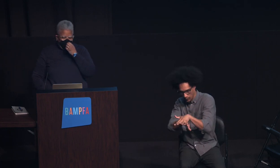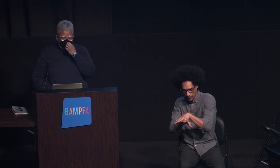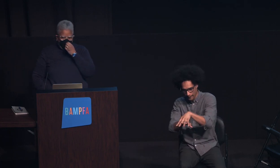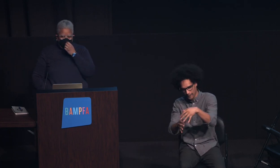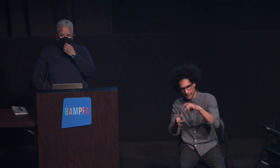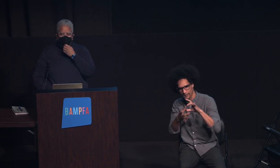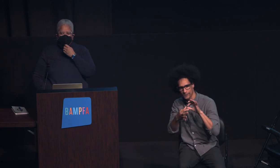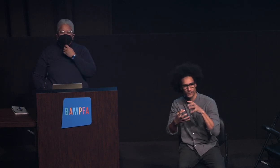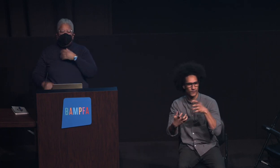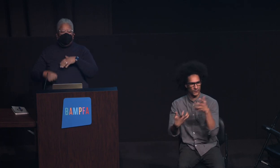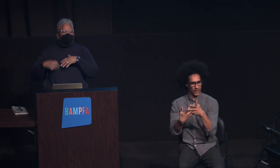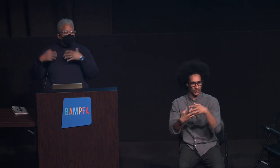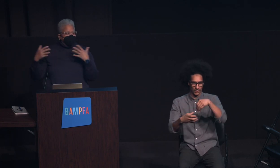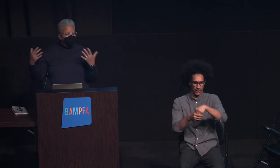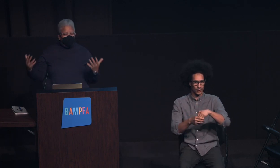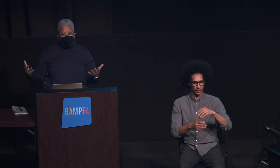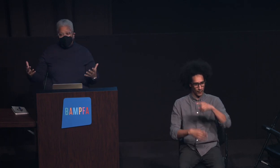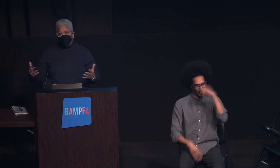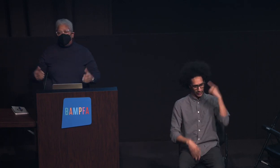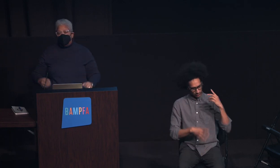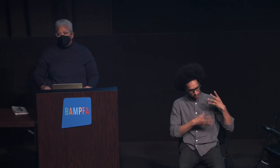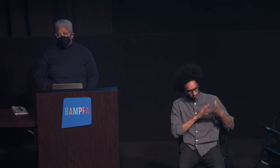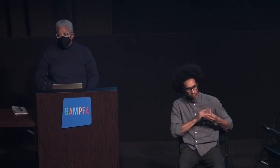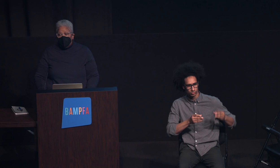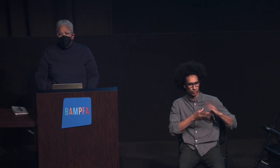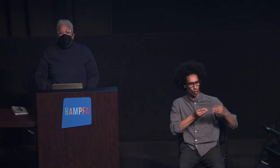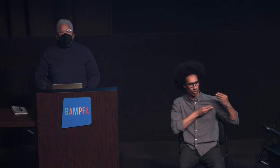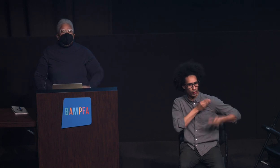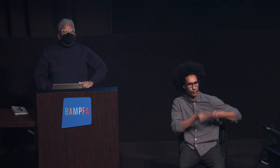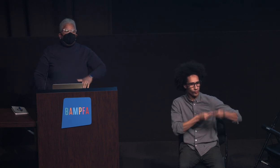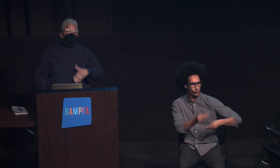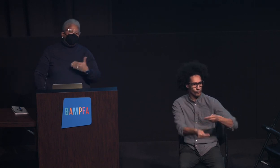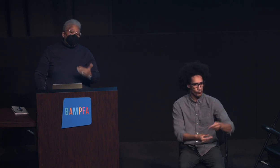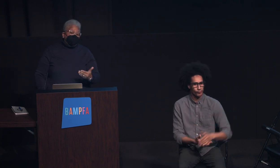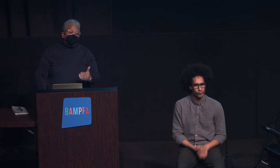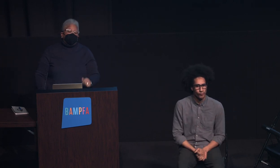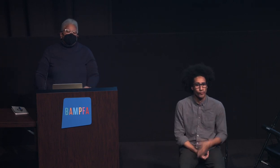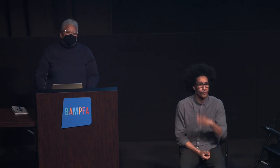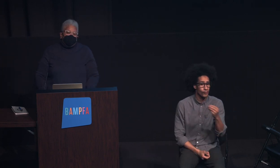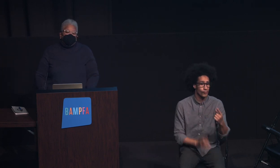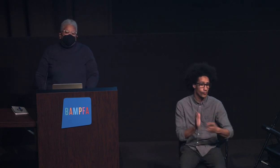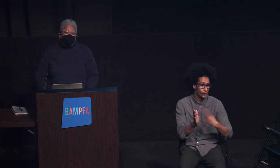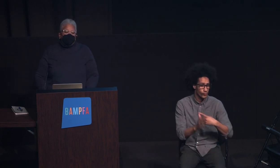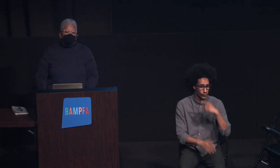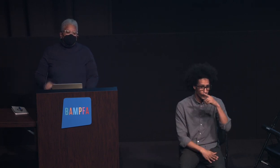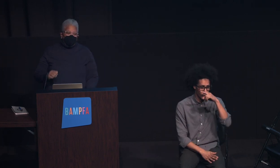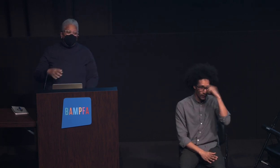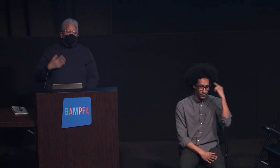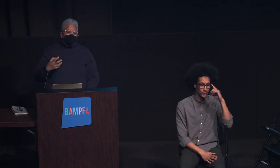When you go to your average American literature course and even sometimes African American literature courses, you may